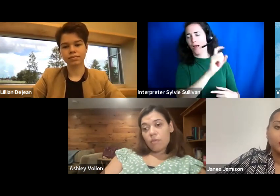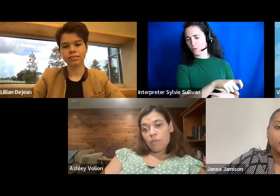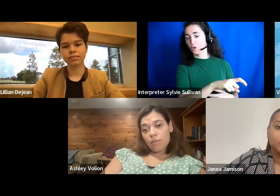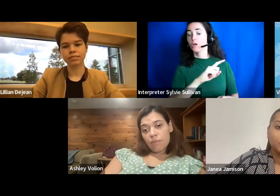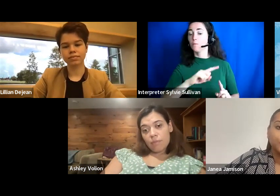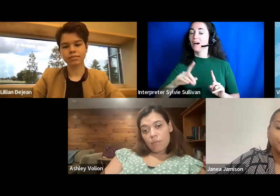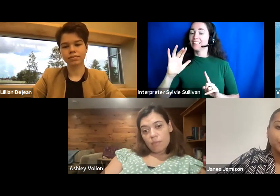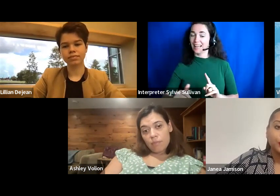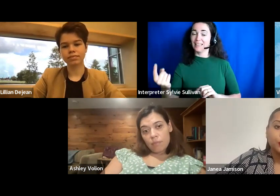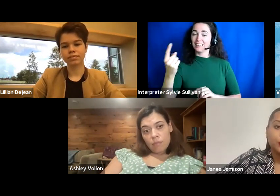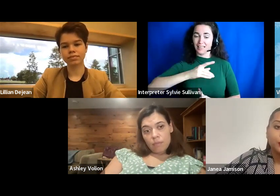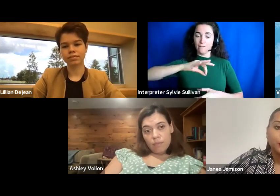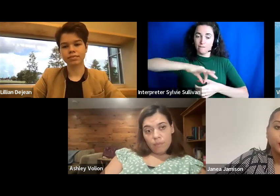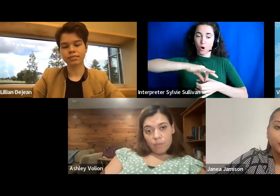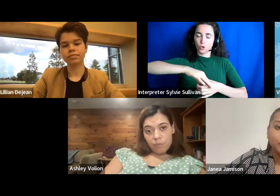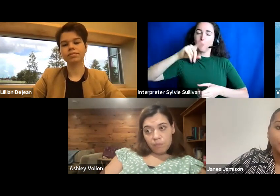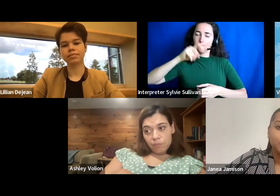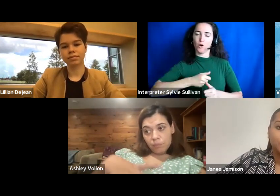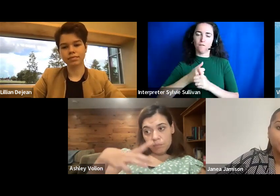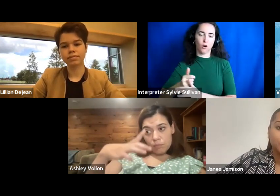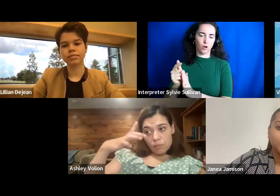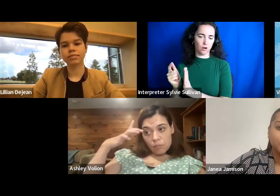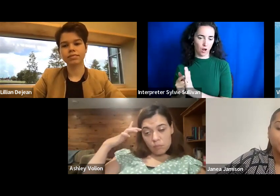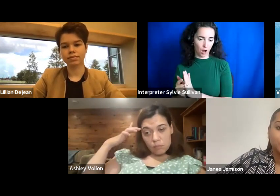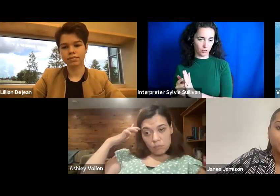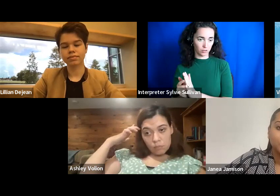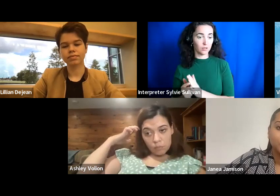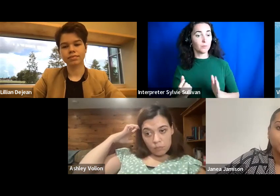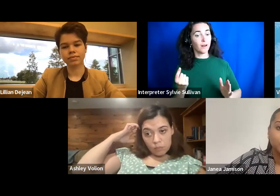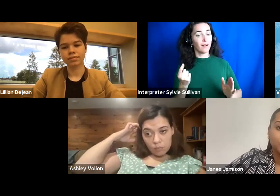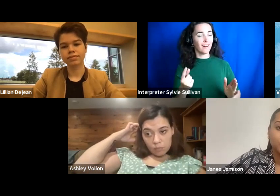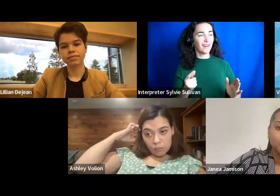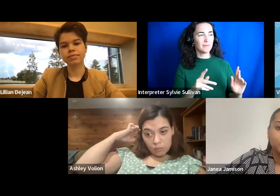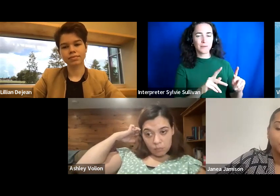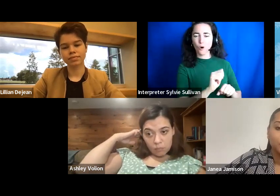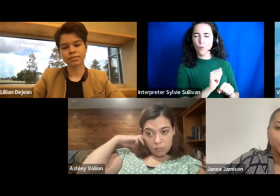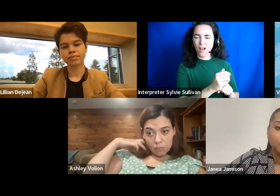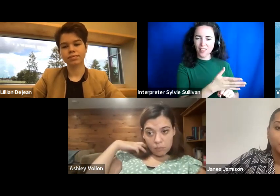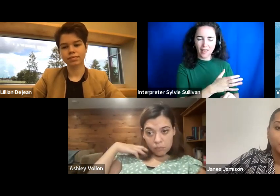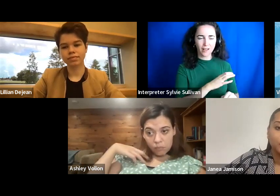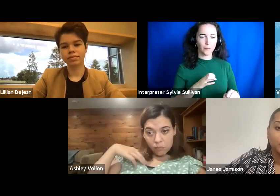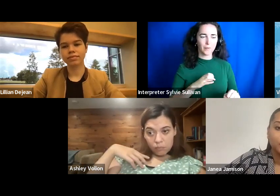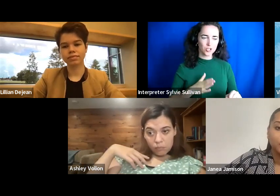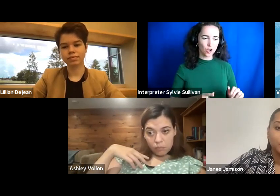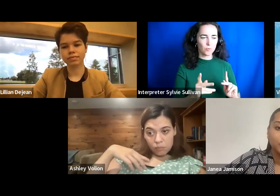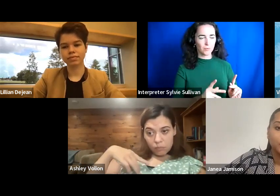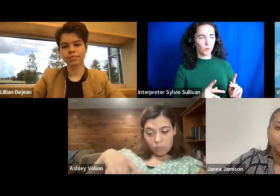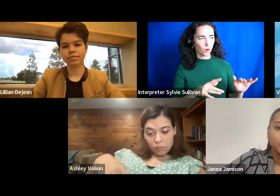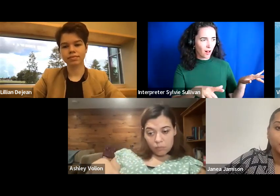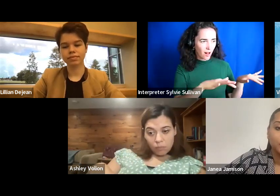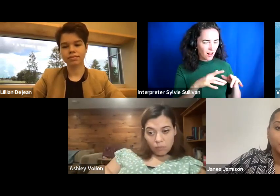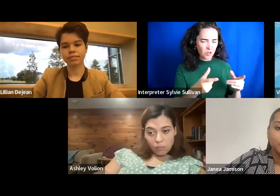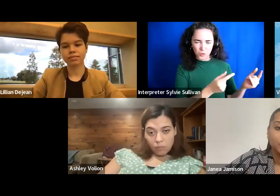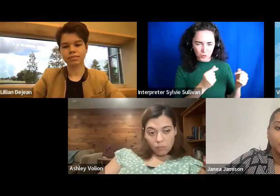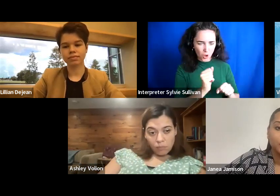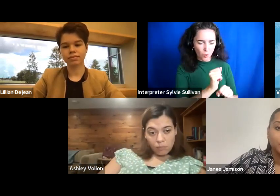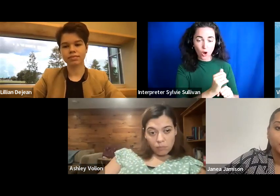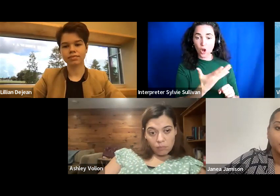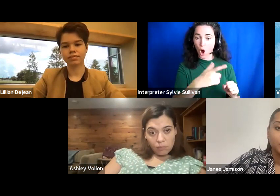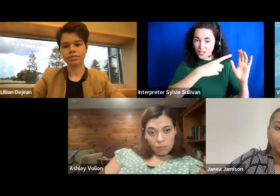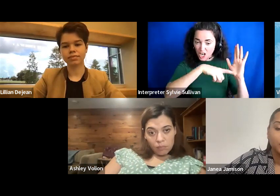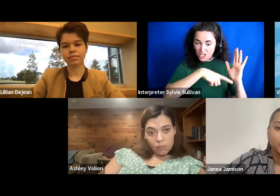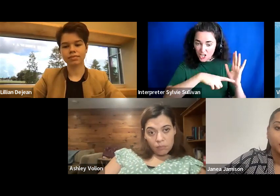It does need to be. but whether or not pull commissioners workers folks who are at these sites have checked off every single box to make sure that they were.